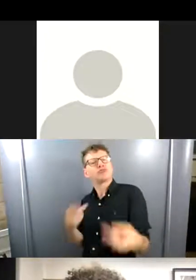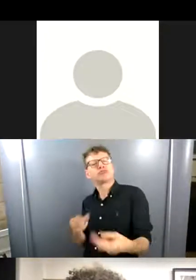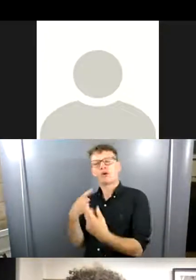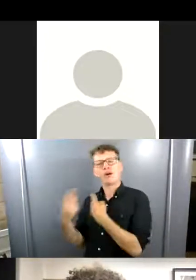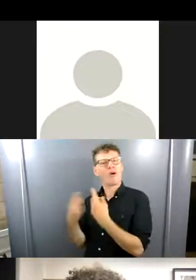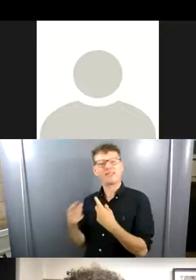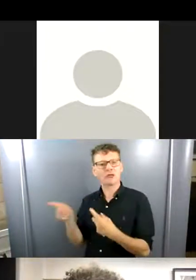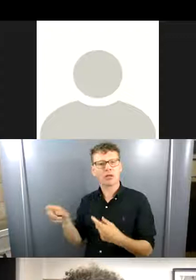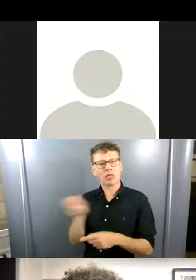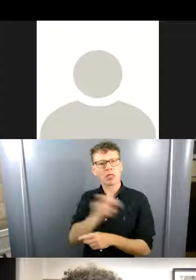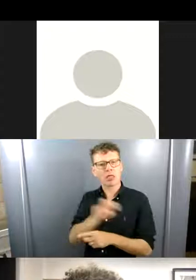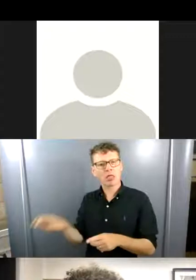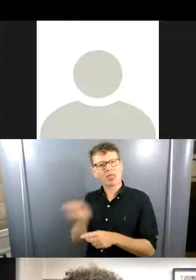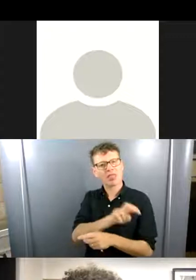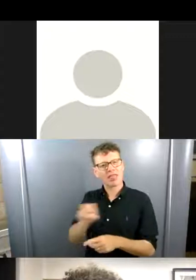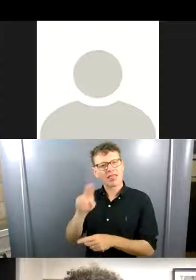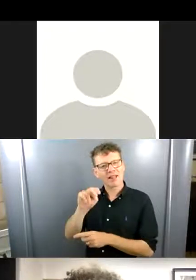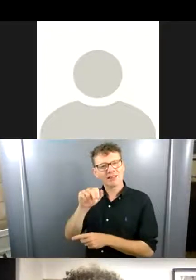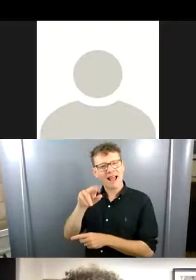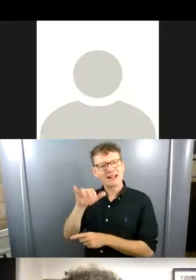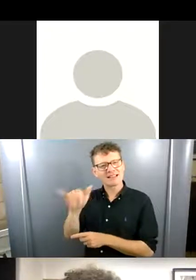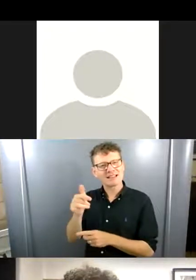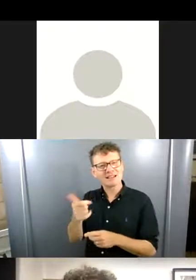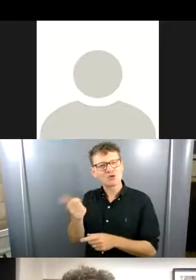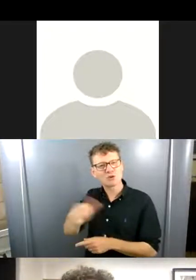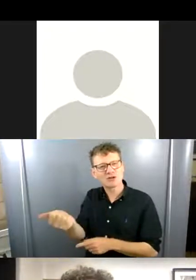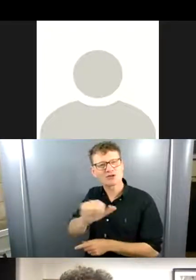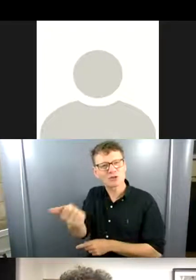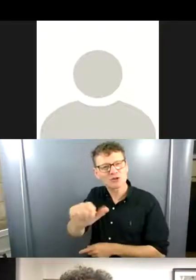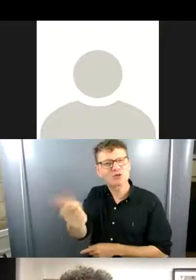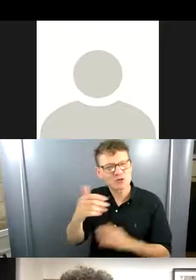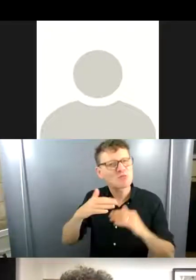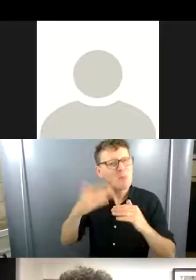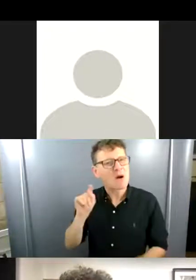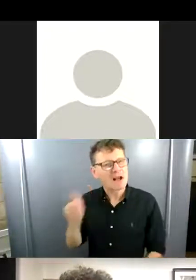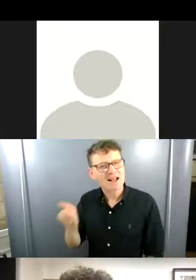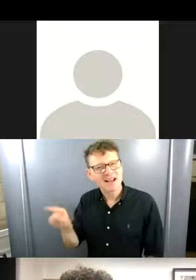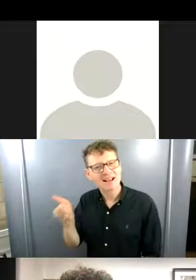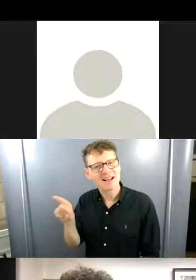a bit where Nancy switches back and forth more and in fact the only bit